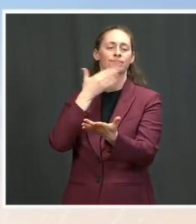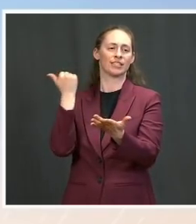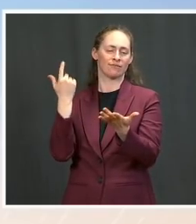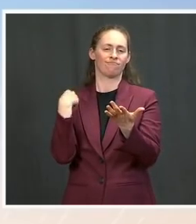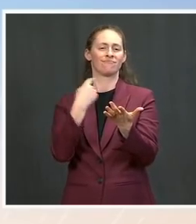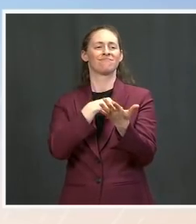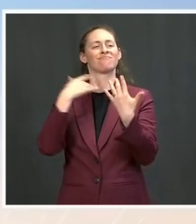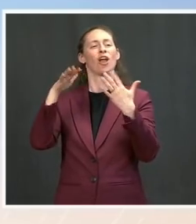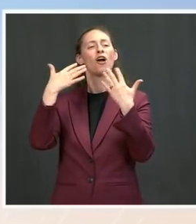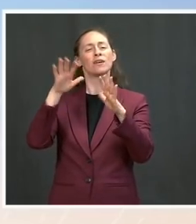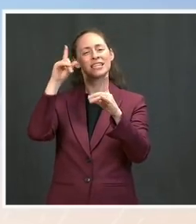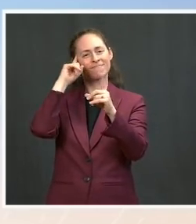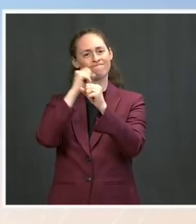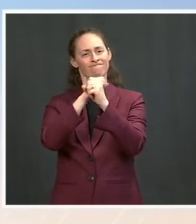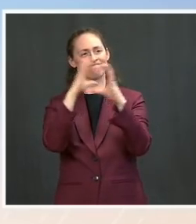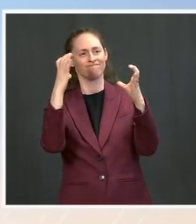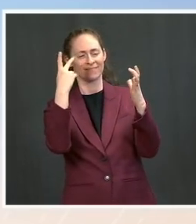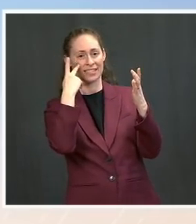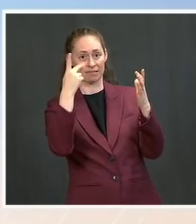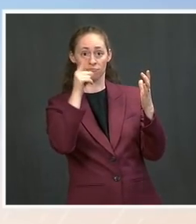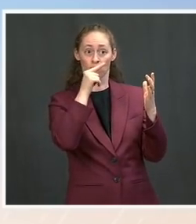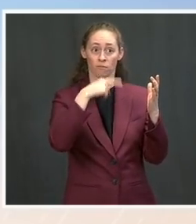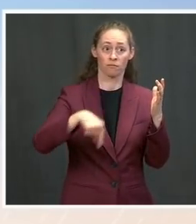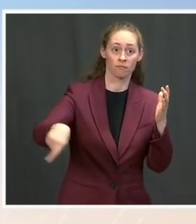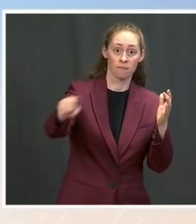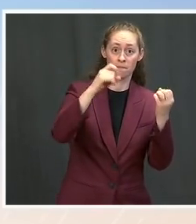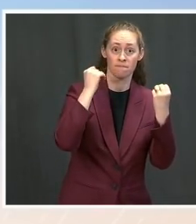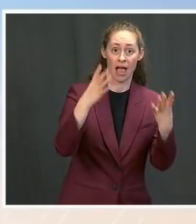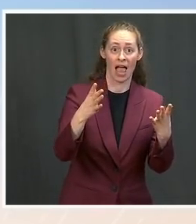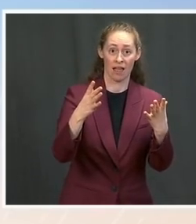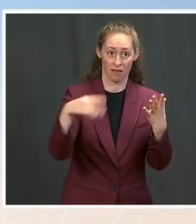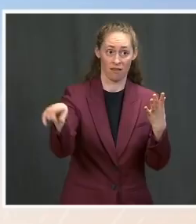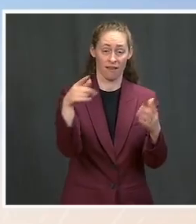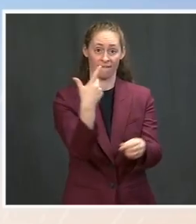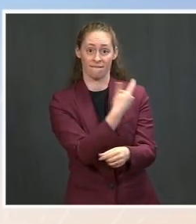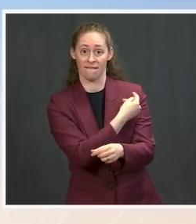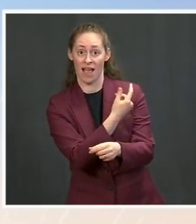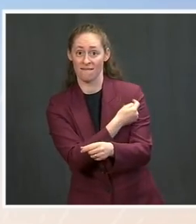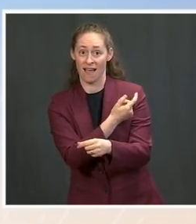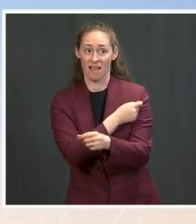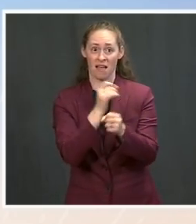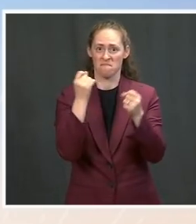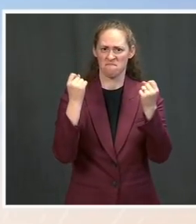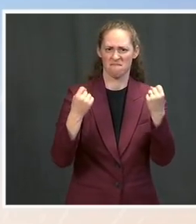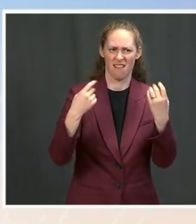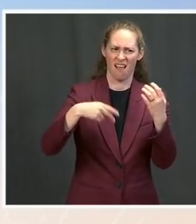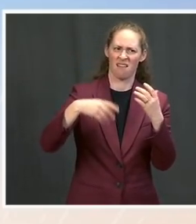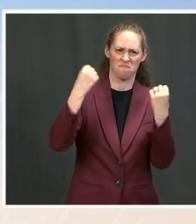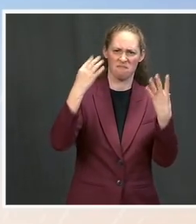of people who were vaccinated -- once we got to the point where it was no longer an issue of access to supply --